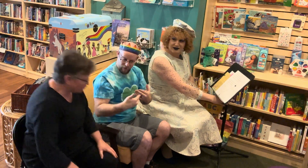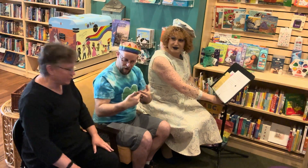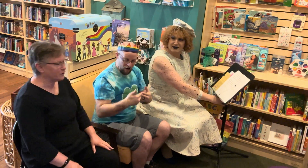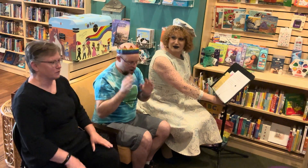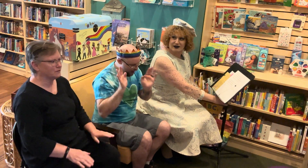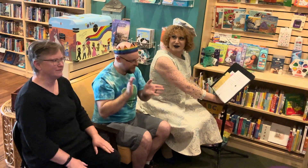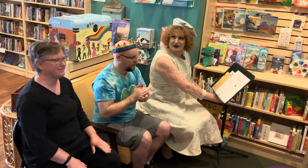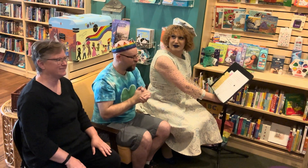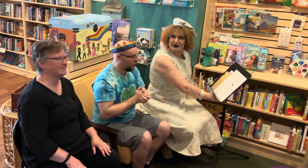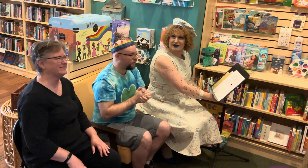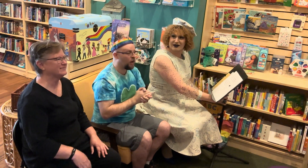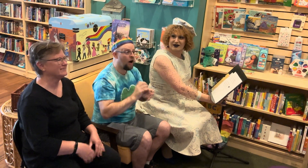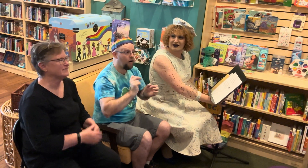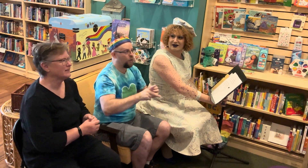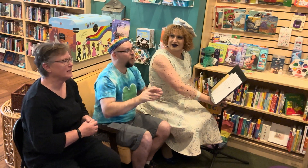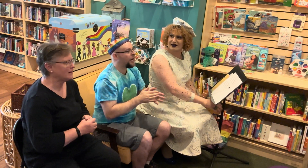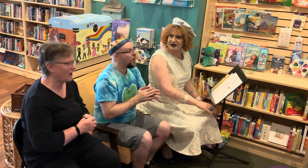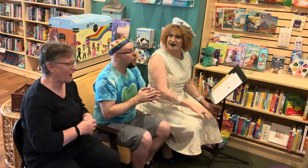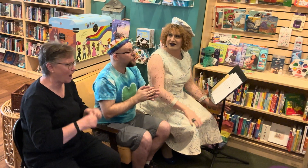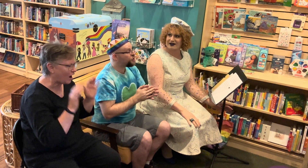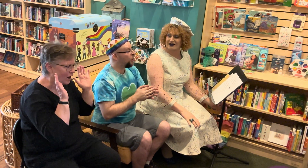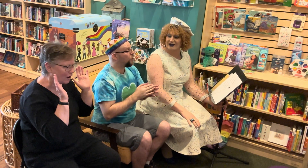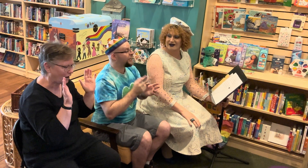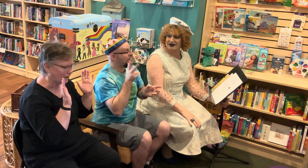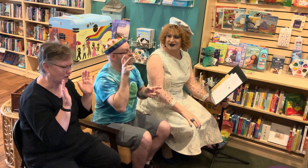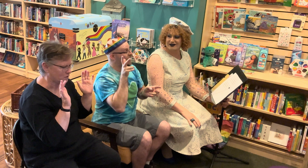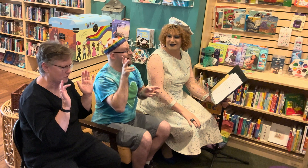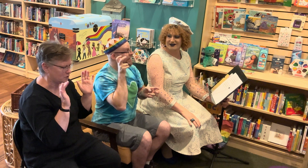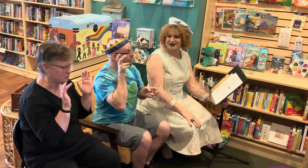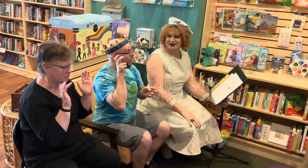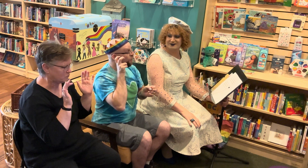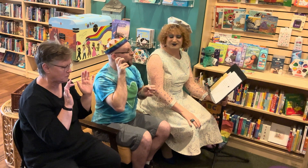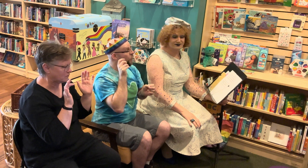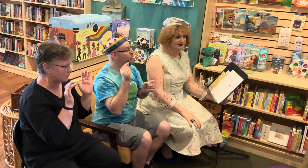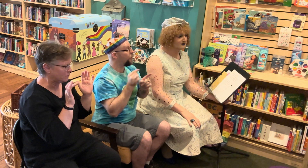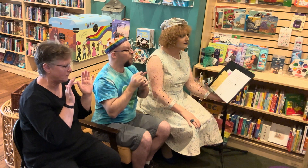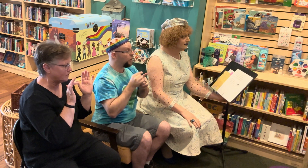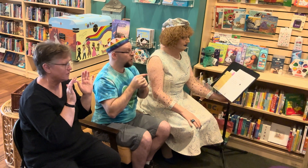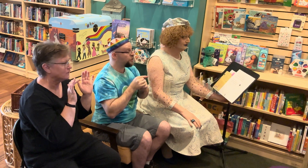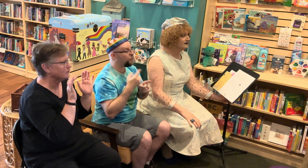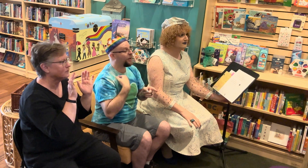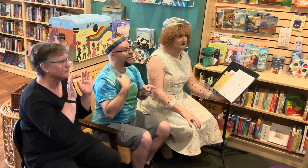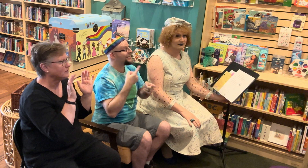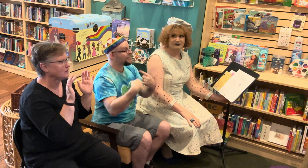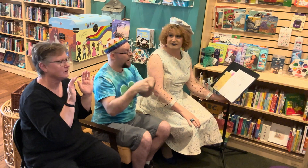join you! AARON: Awesome, wonderful. All right! So keep an ear out for the words, we're going to sign